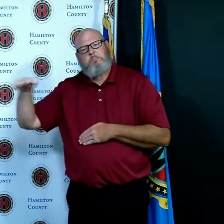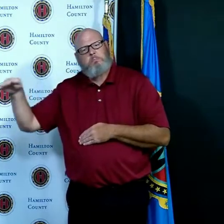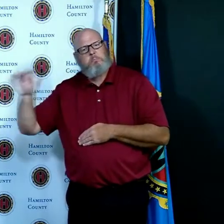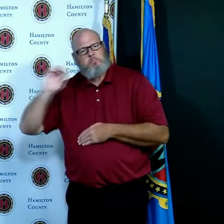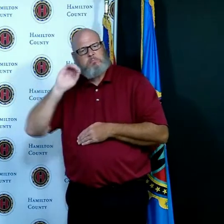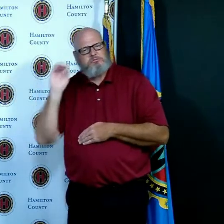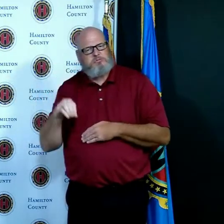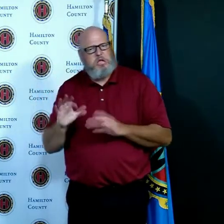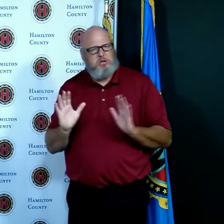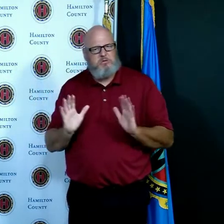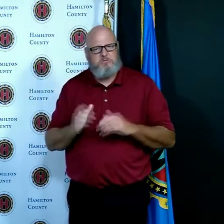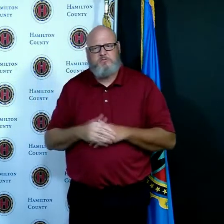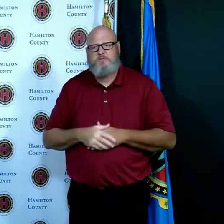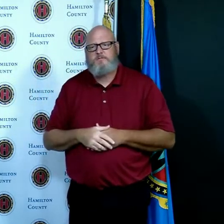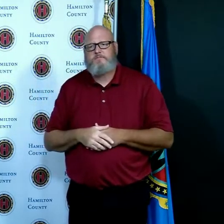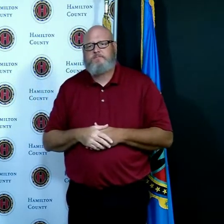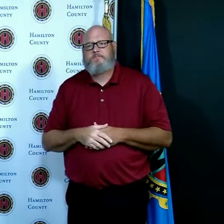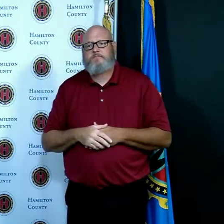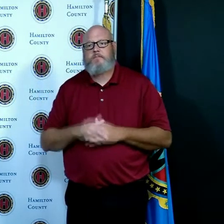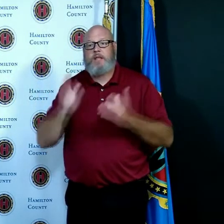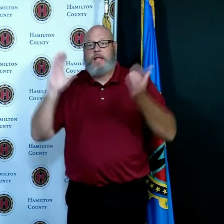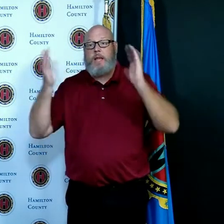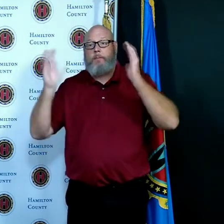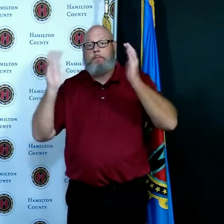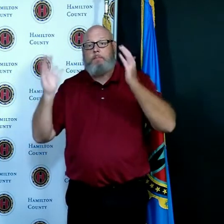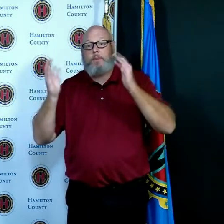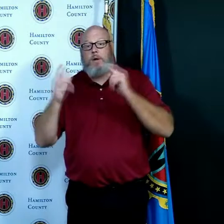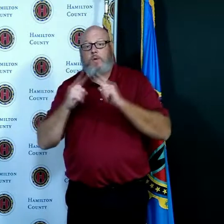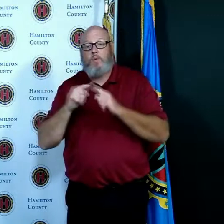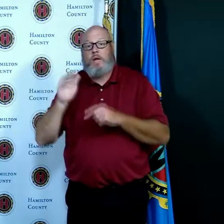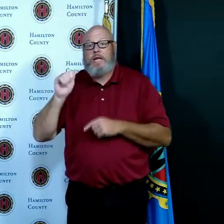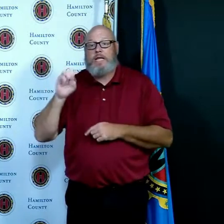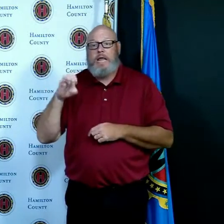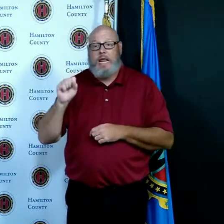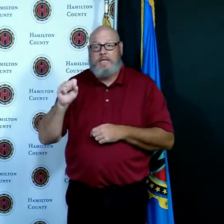reproductive number yesterday as a county we were at 1.0